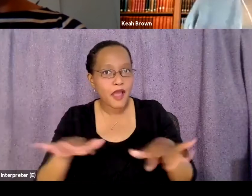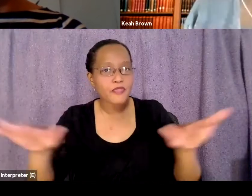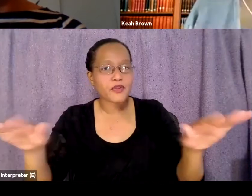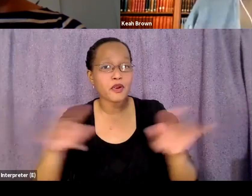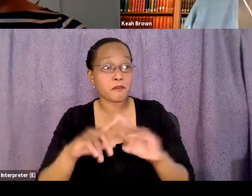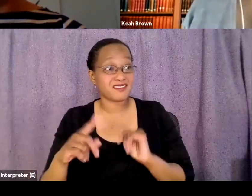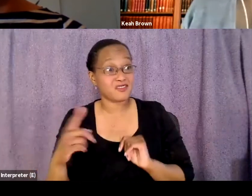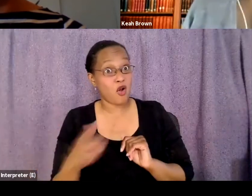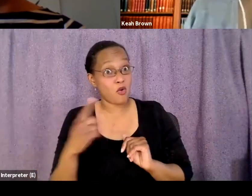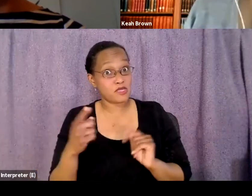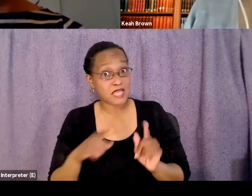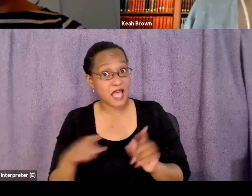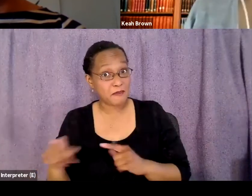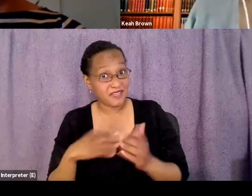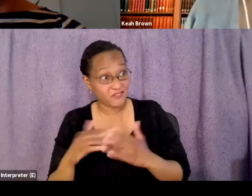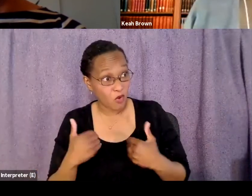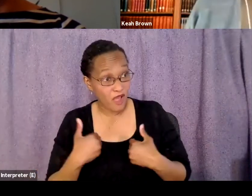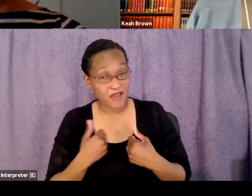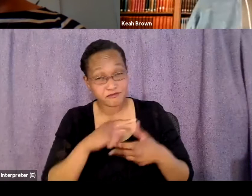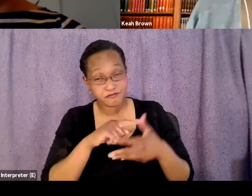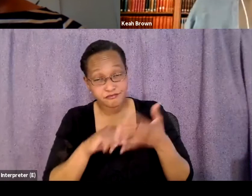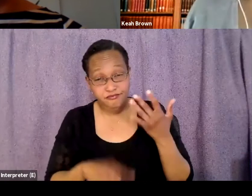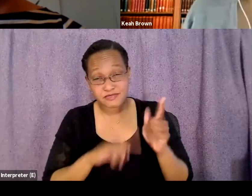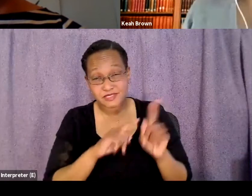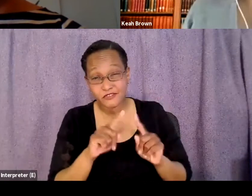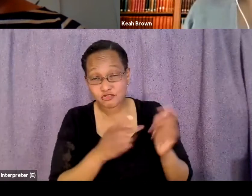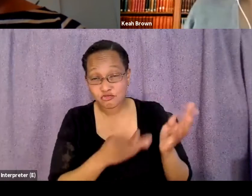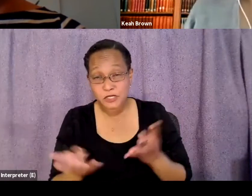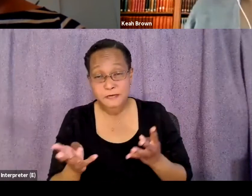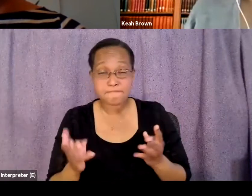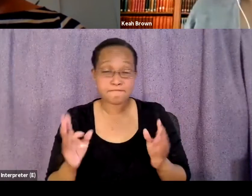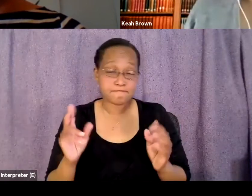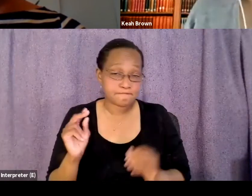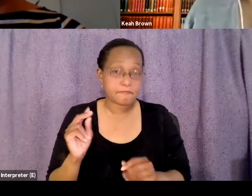Keah Brown: Of streamers that we have right now, but I think the smart thing about streamers